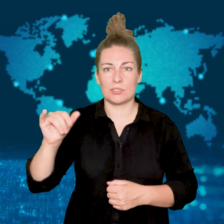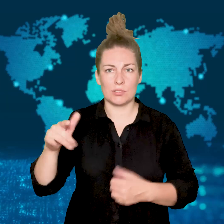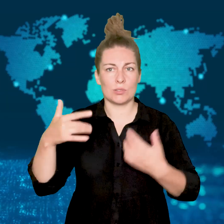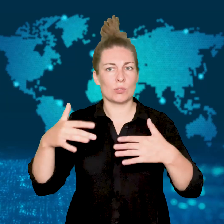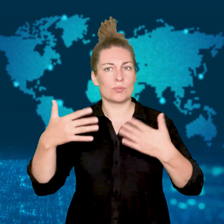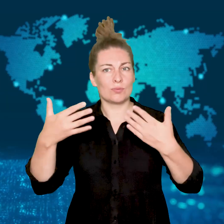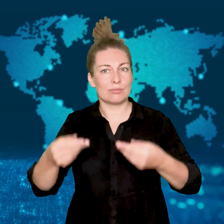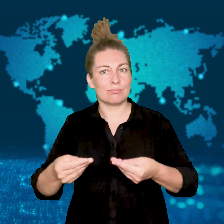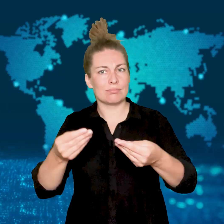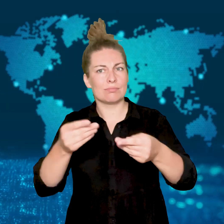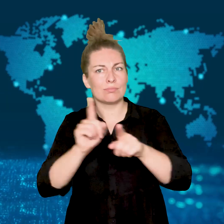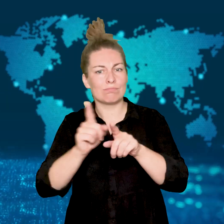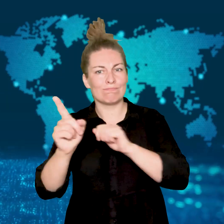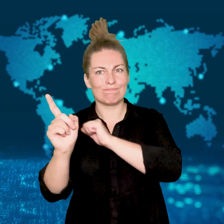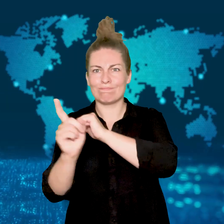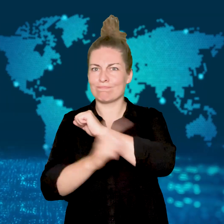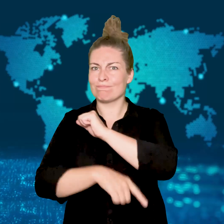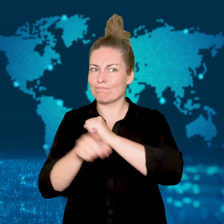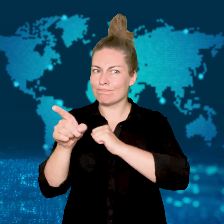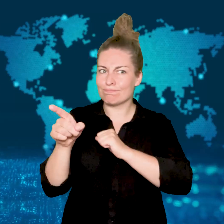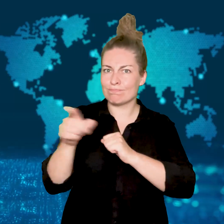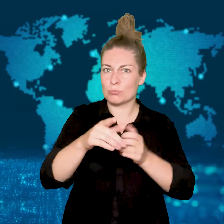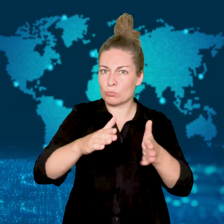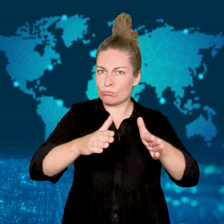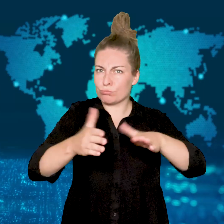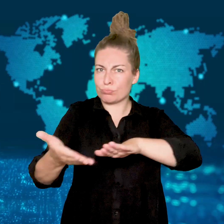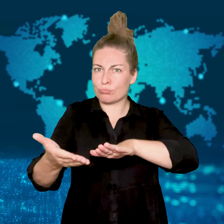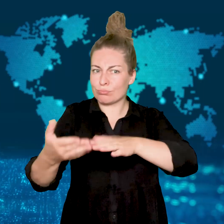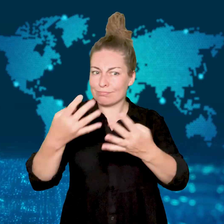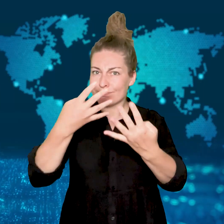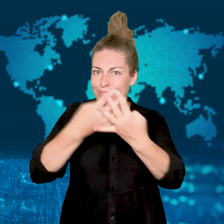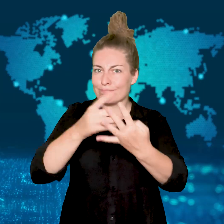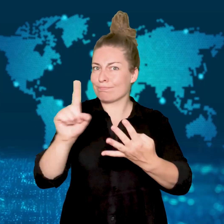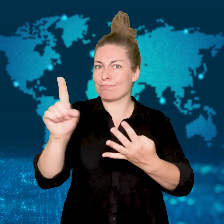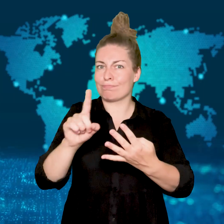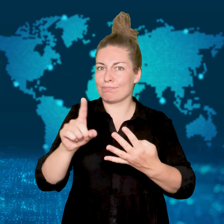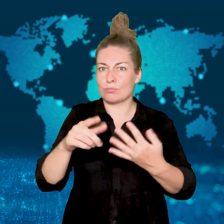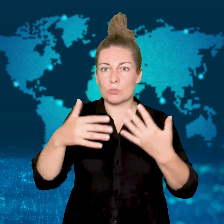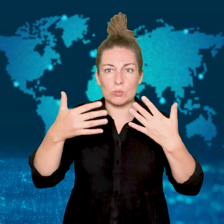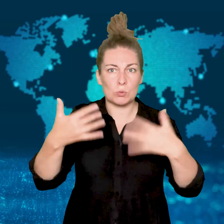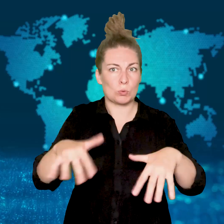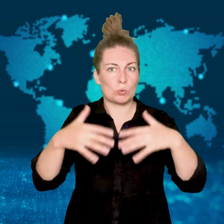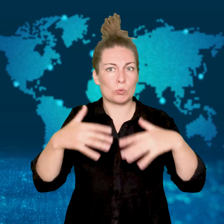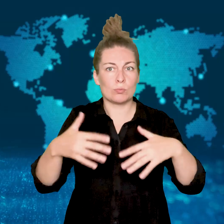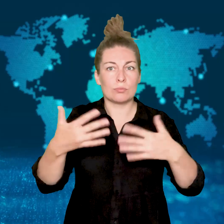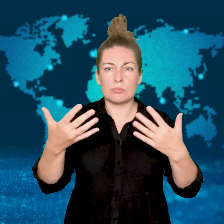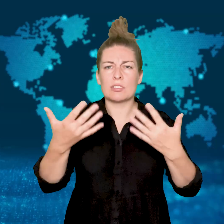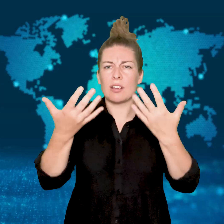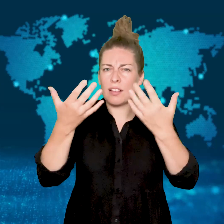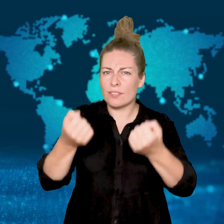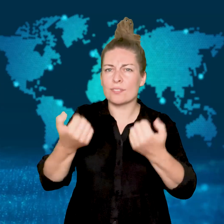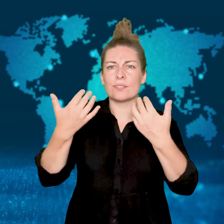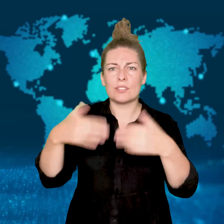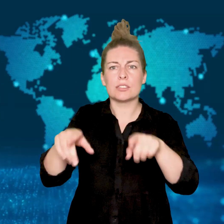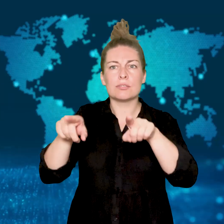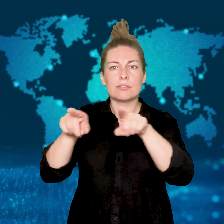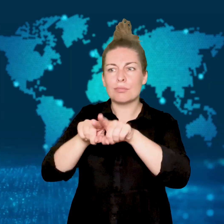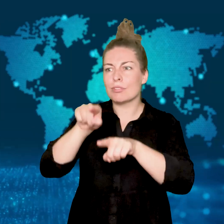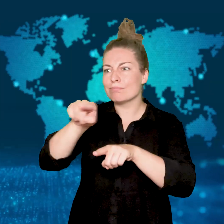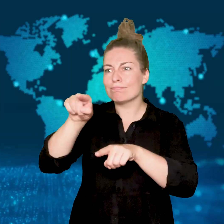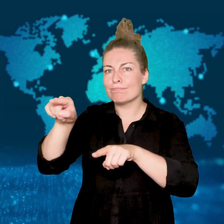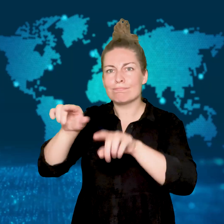The penalty given to Alghamdi is harsher than others who have